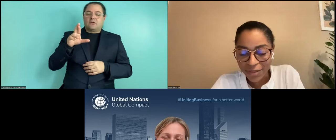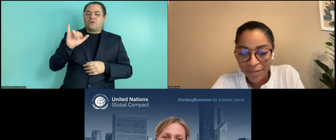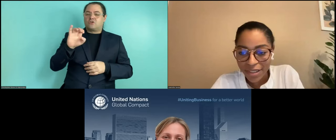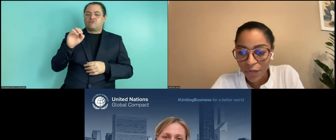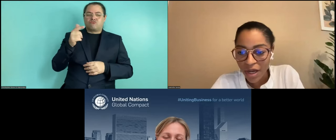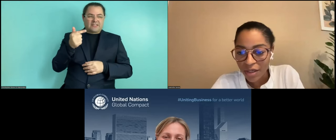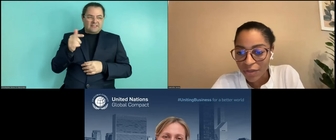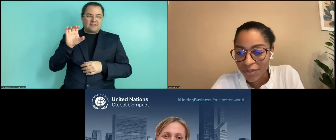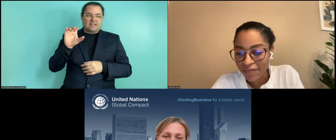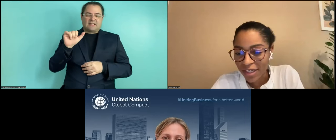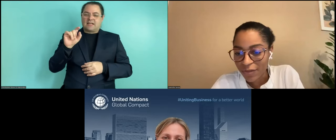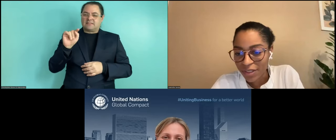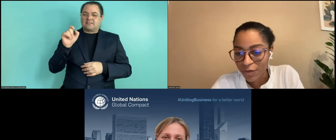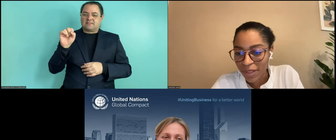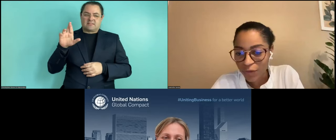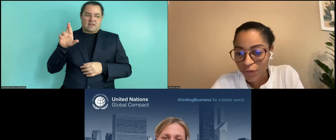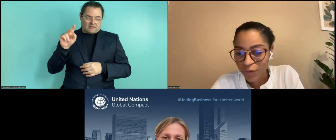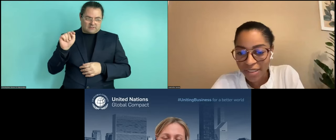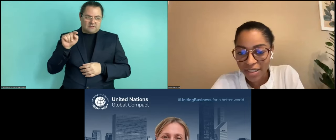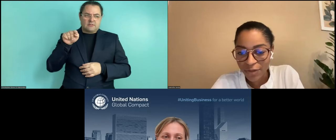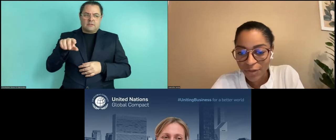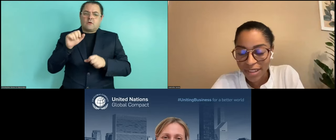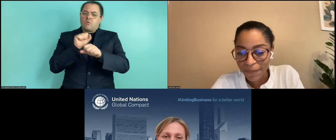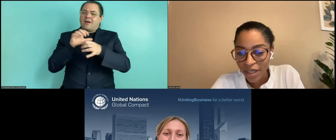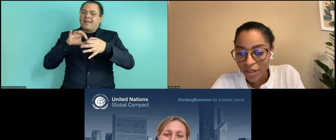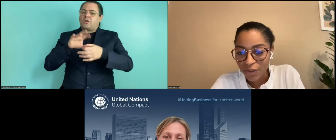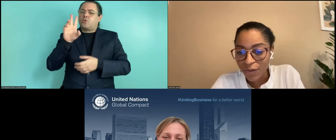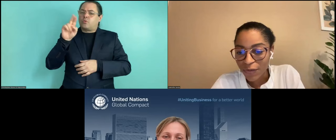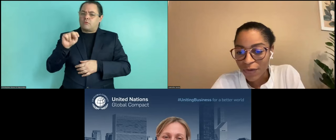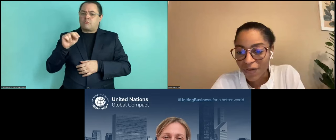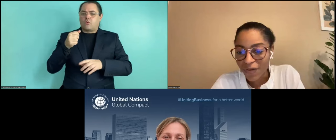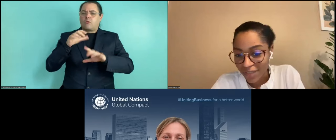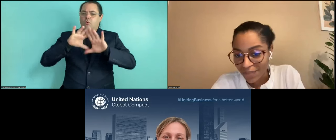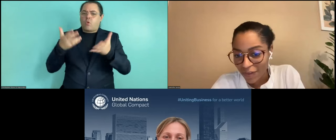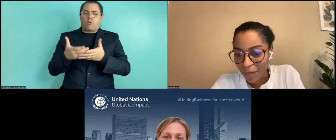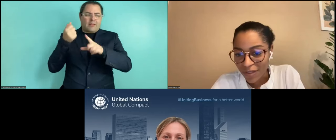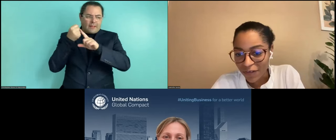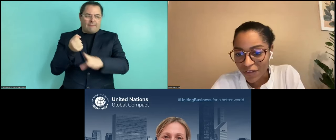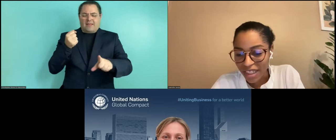series a local show systematic no demonic research john doe isn't as you know, auto